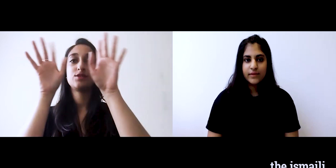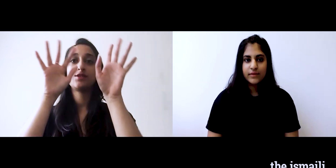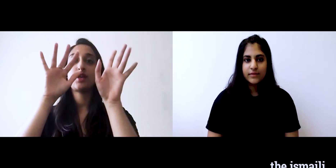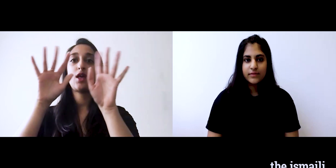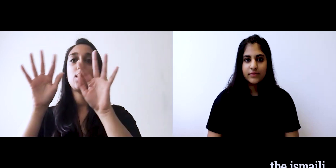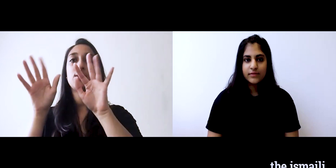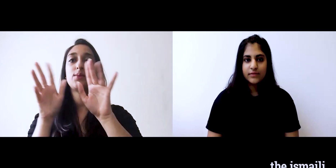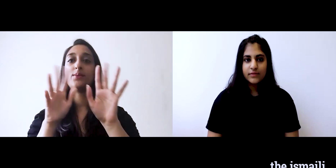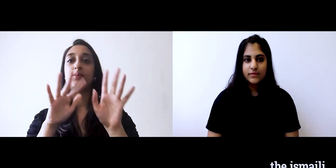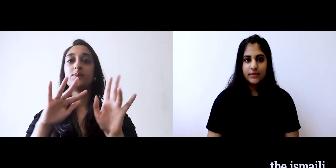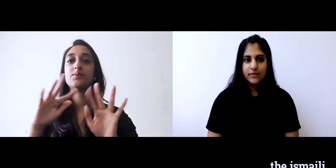Snow